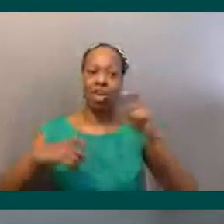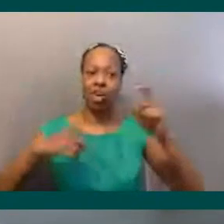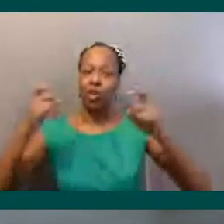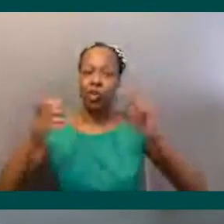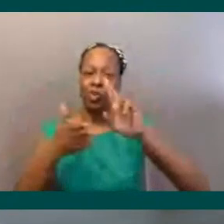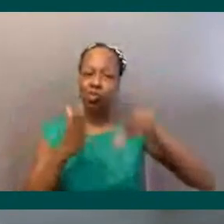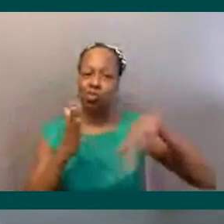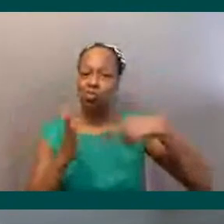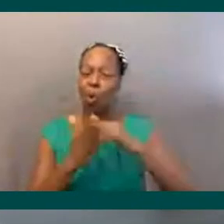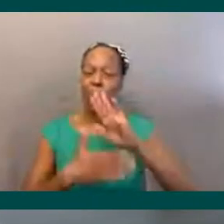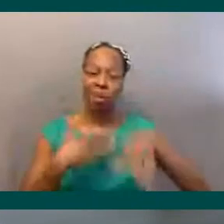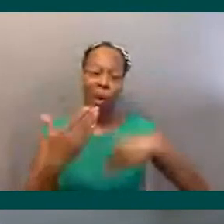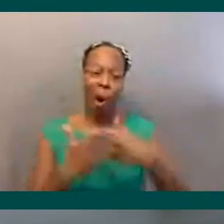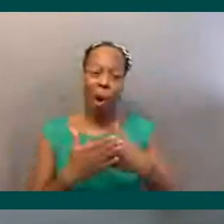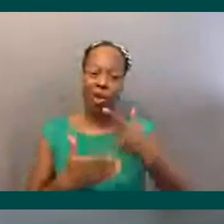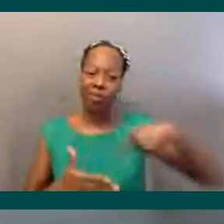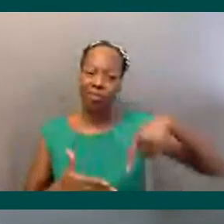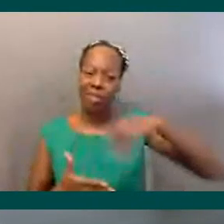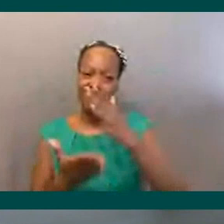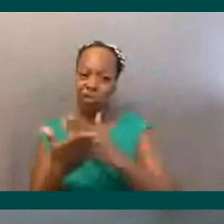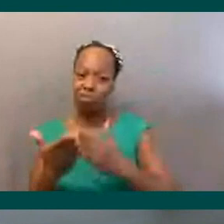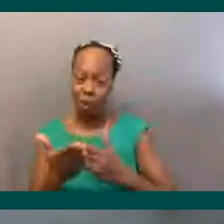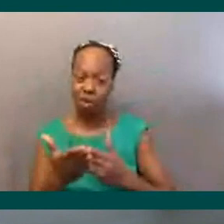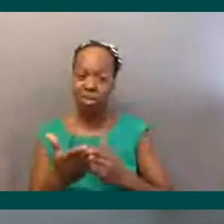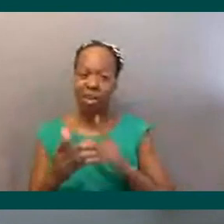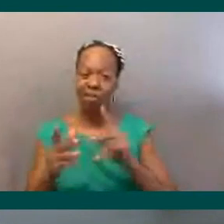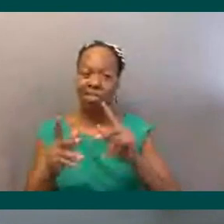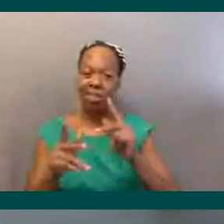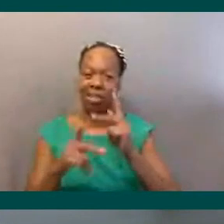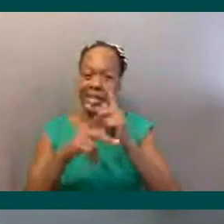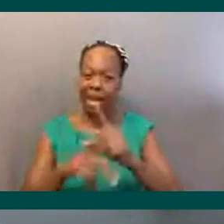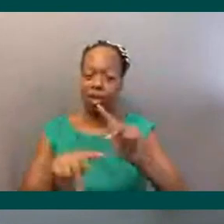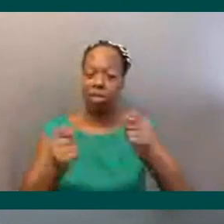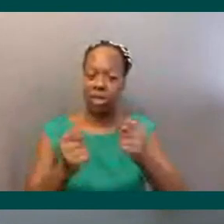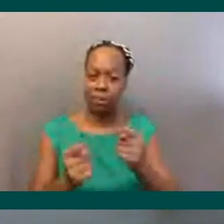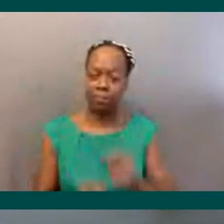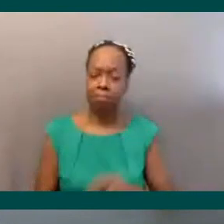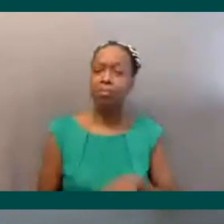Sure, so a physiatrist is a rehabilitation doctor.